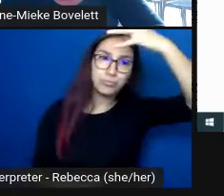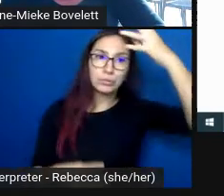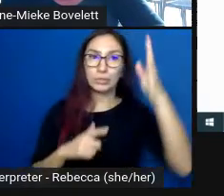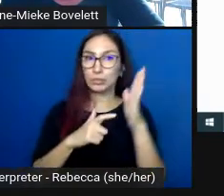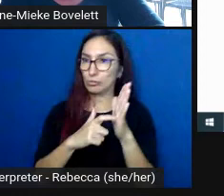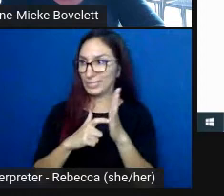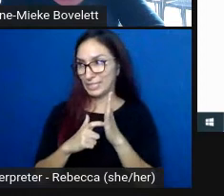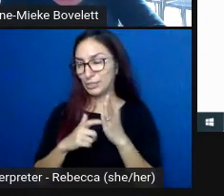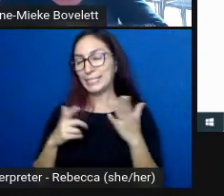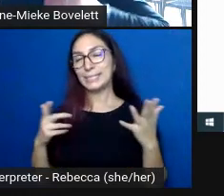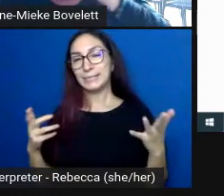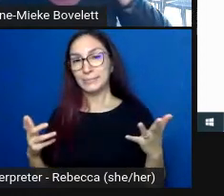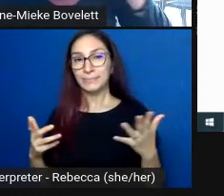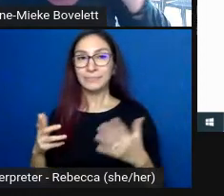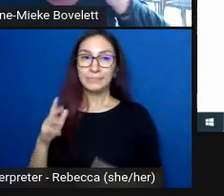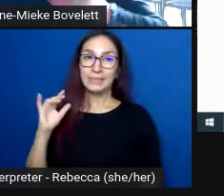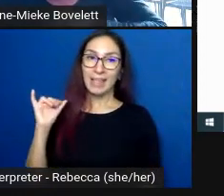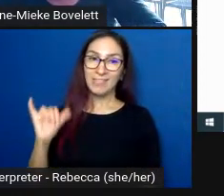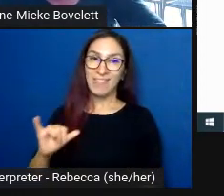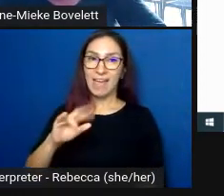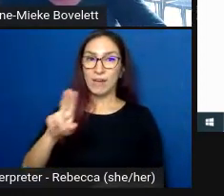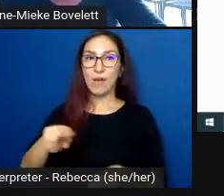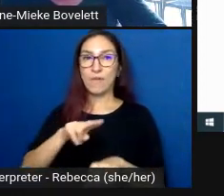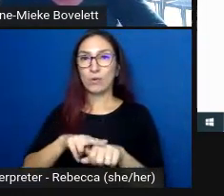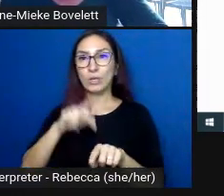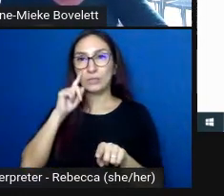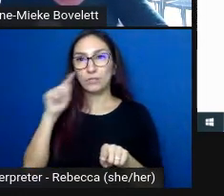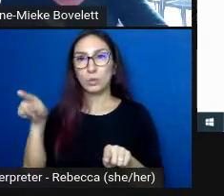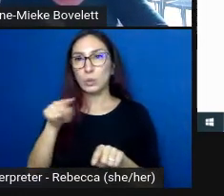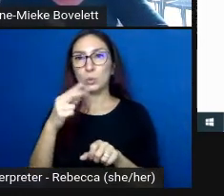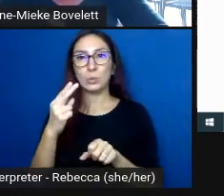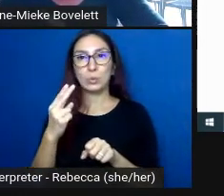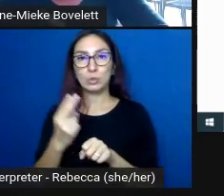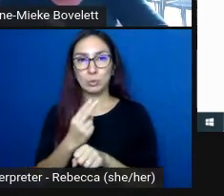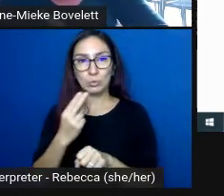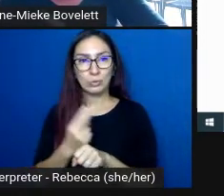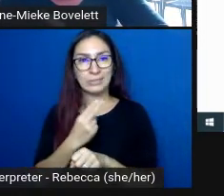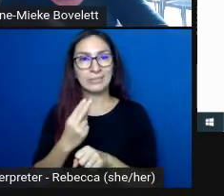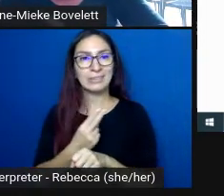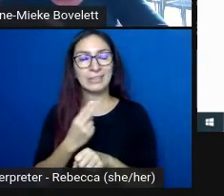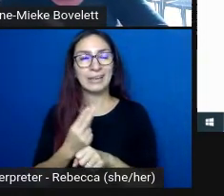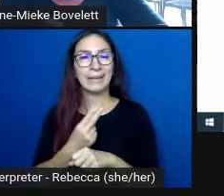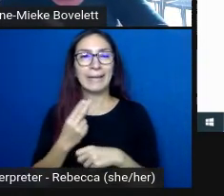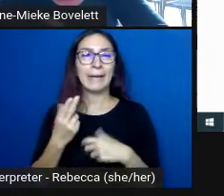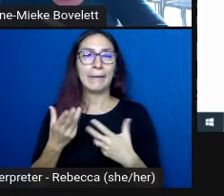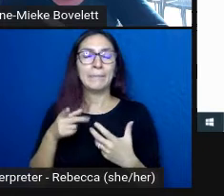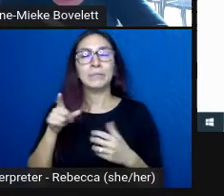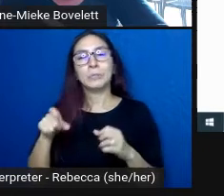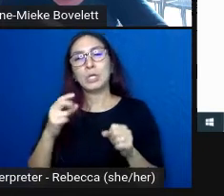That would, of course, be for you to use it, it should be usable. I'm sorry.